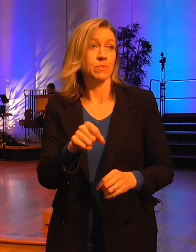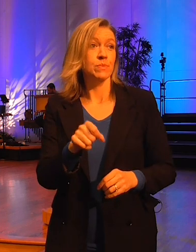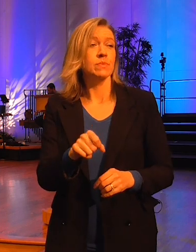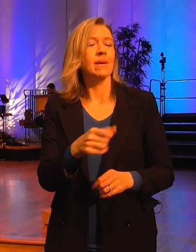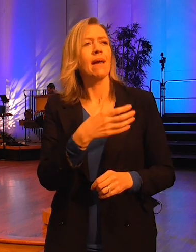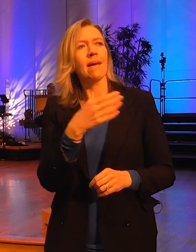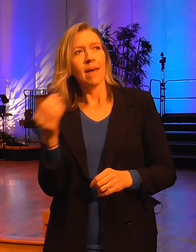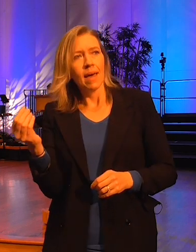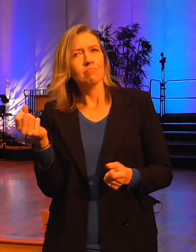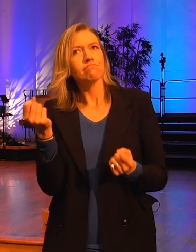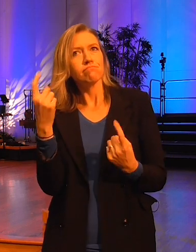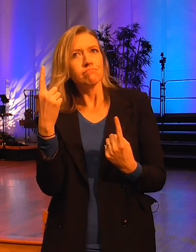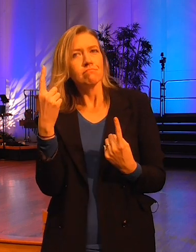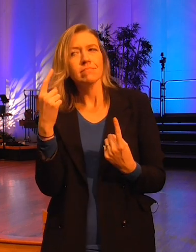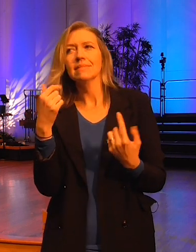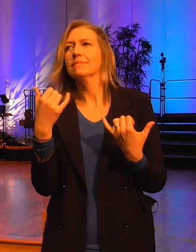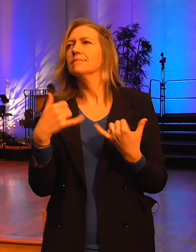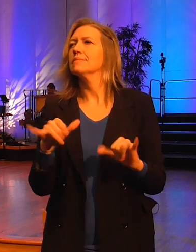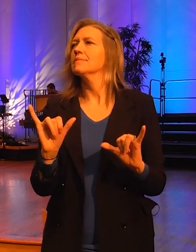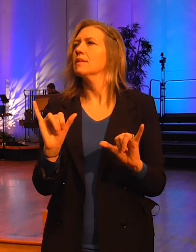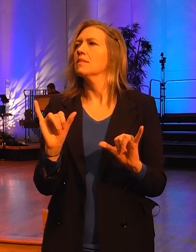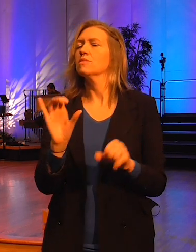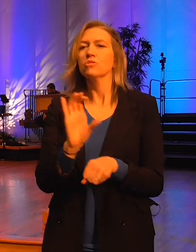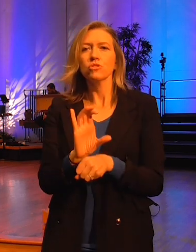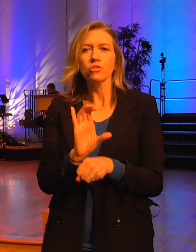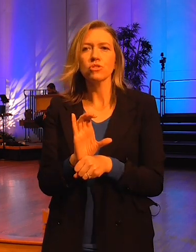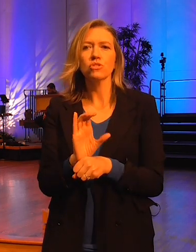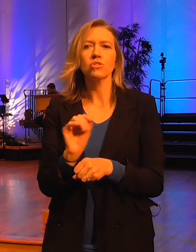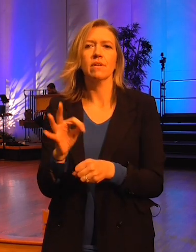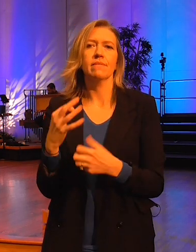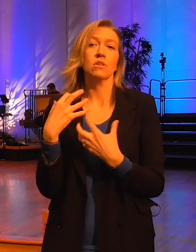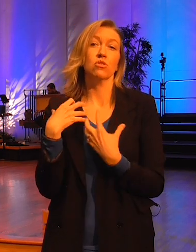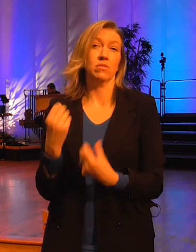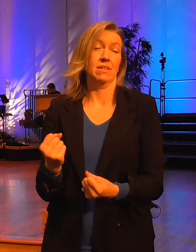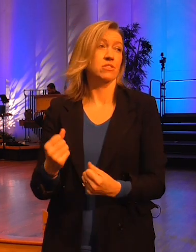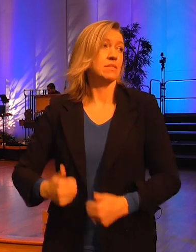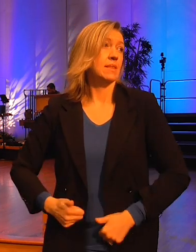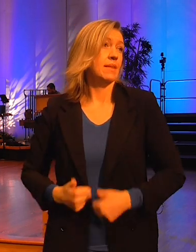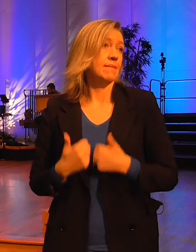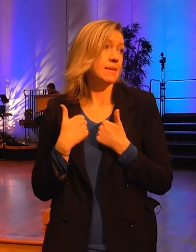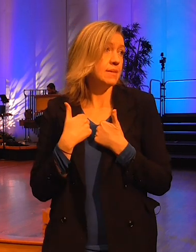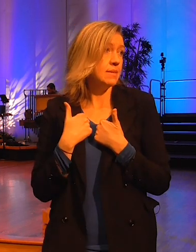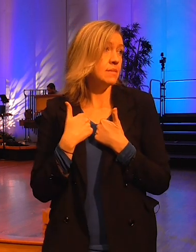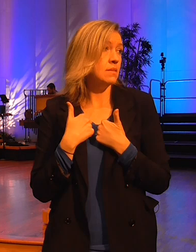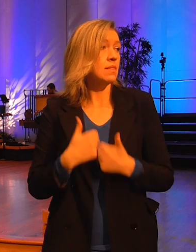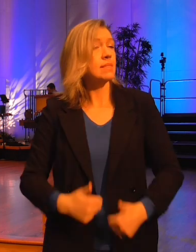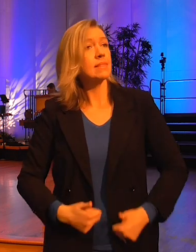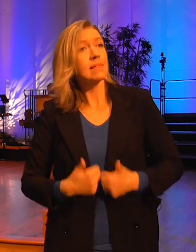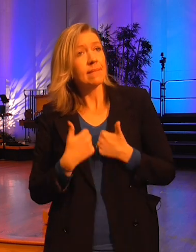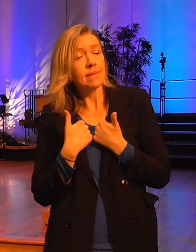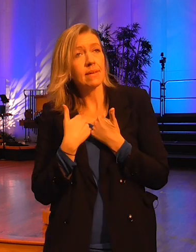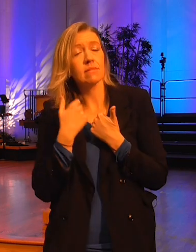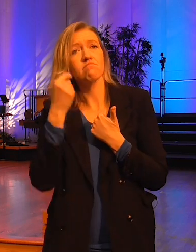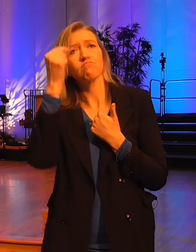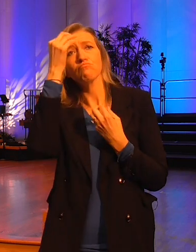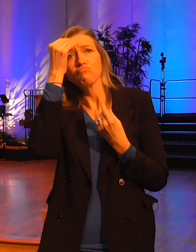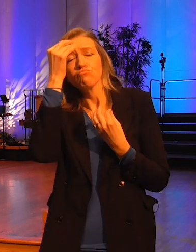we're also uh the Church of courageous living of living conscious lives with great intentionality